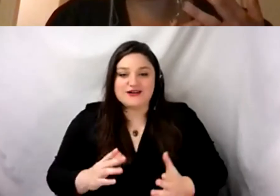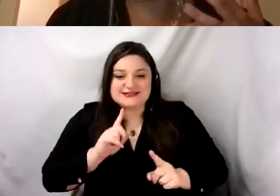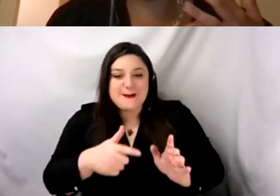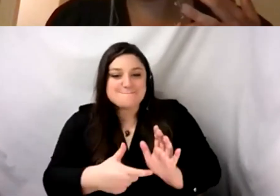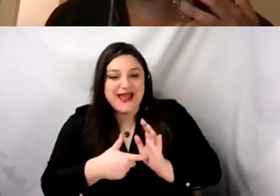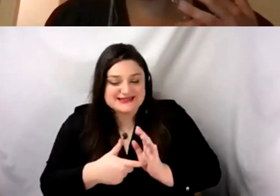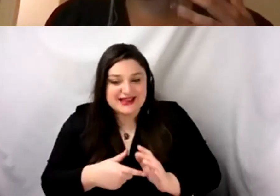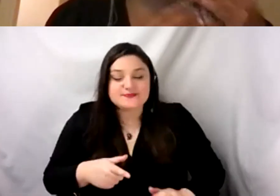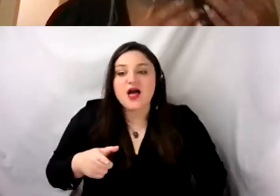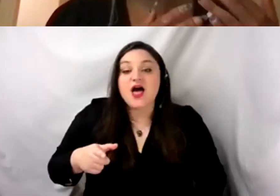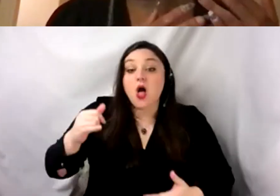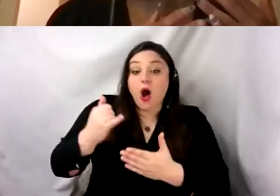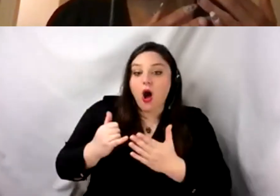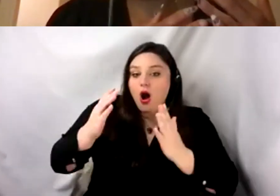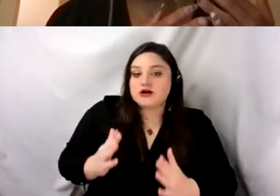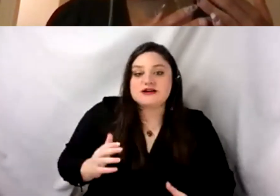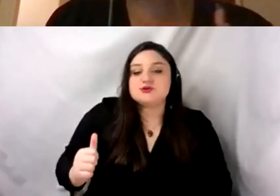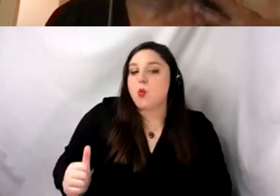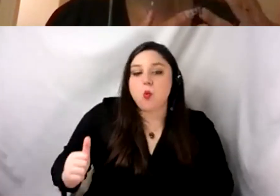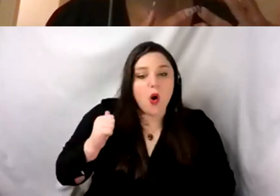vaccine mandate or does not have stringent masking